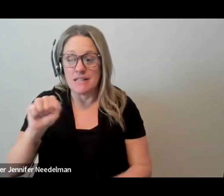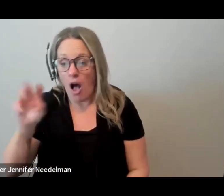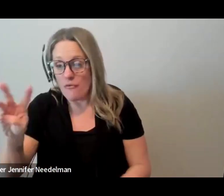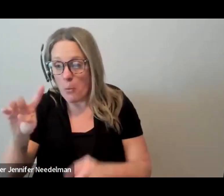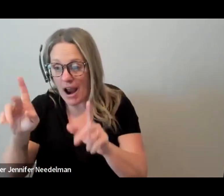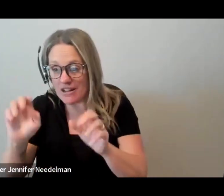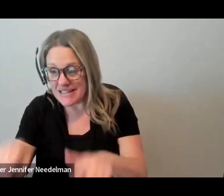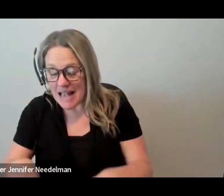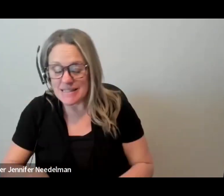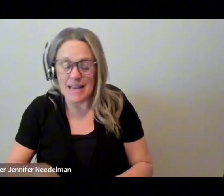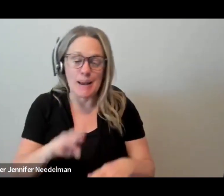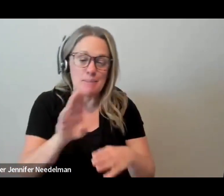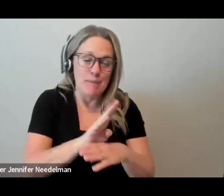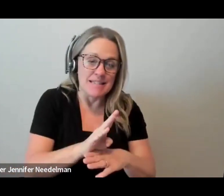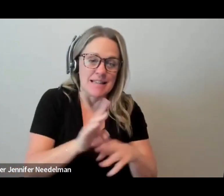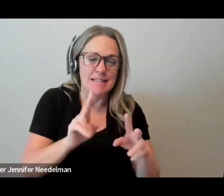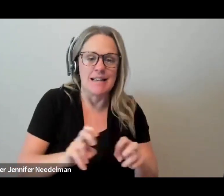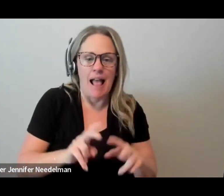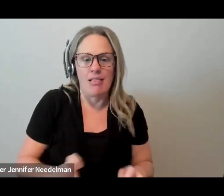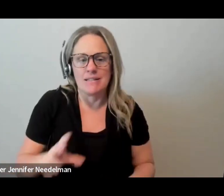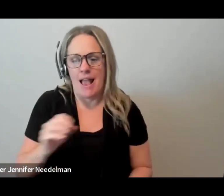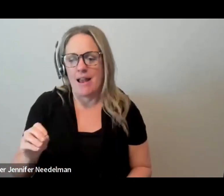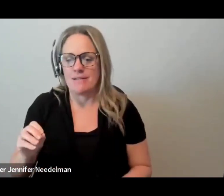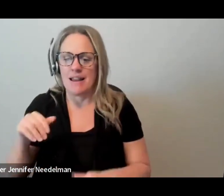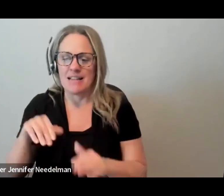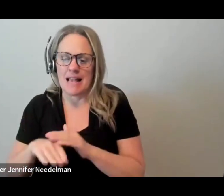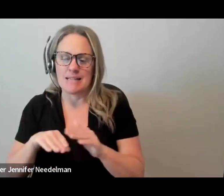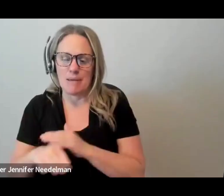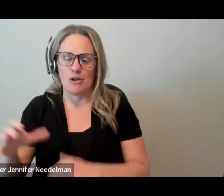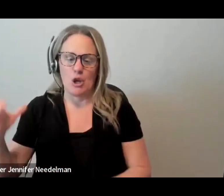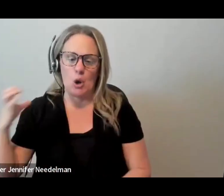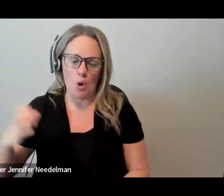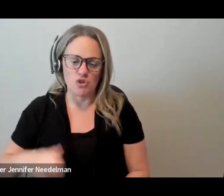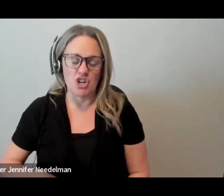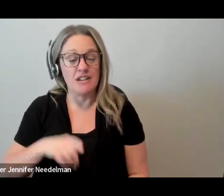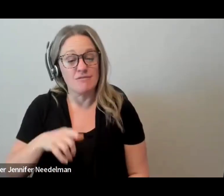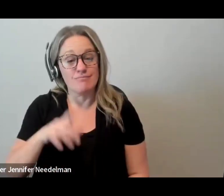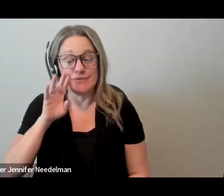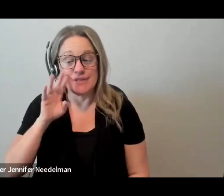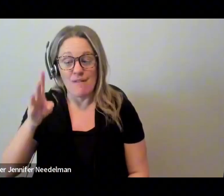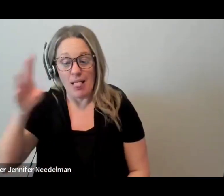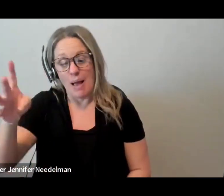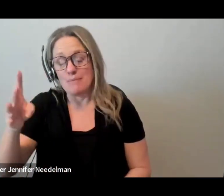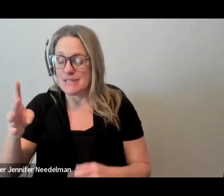business analysis, and accessibility coaching, Shyanne has developed a well-rounded skillset in frontend